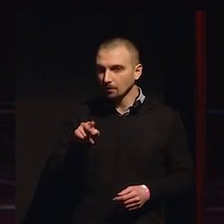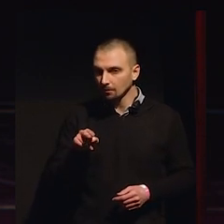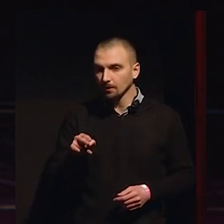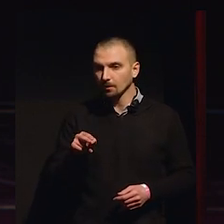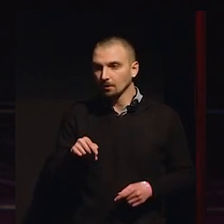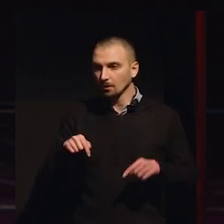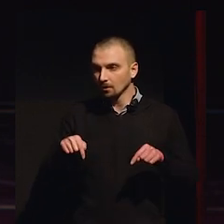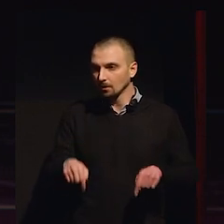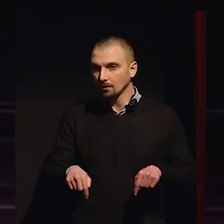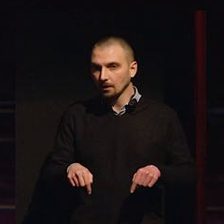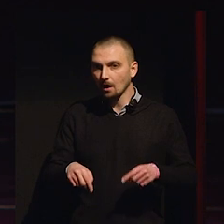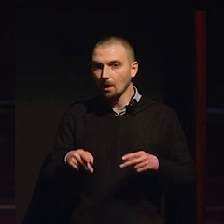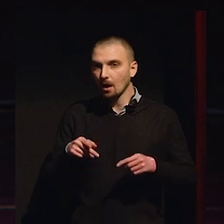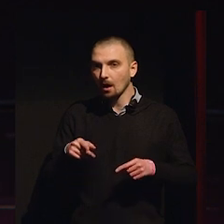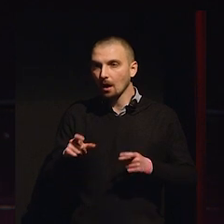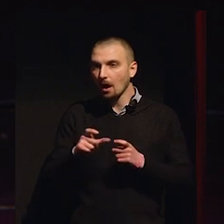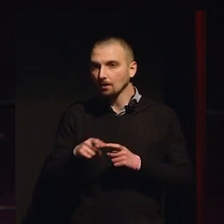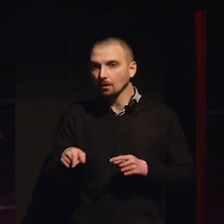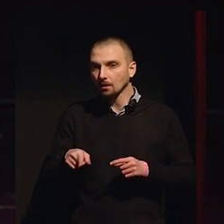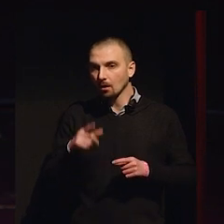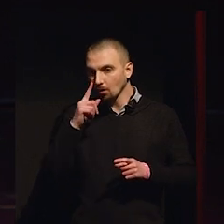this was no longer a gashouse, because natural gas had arrived.